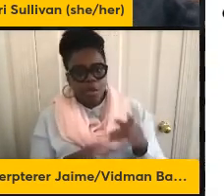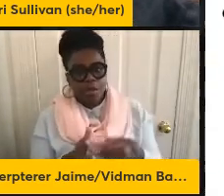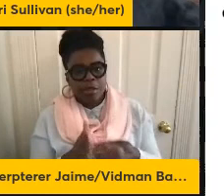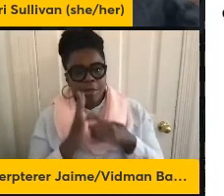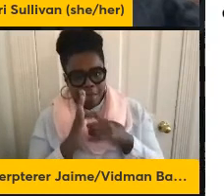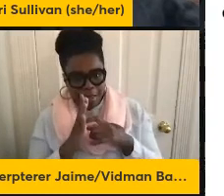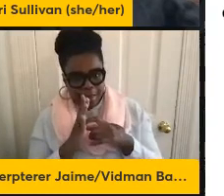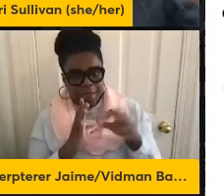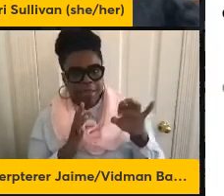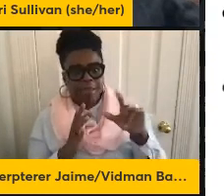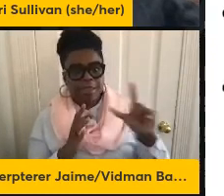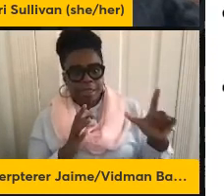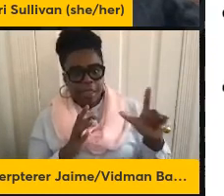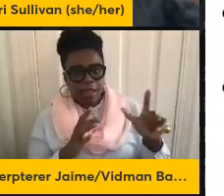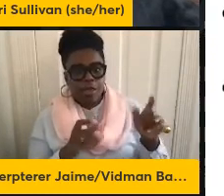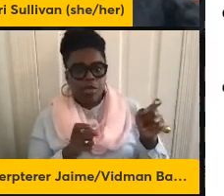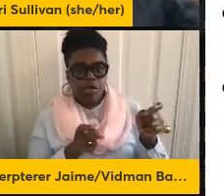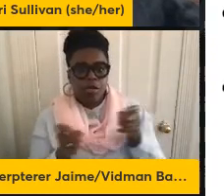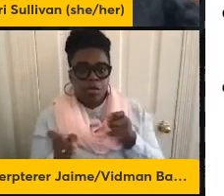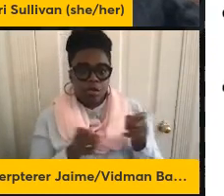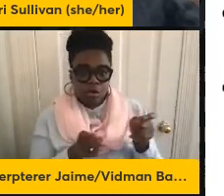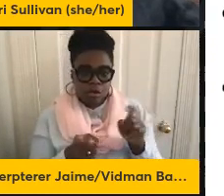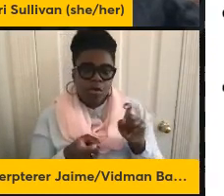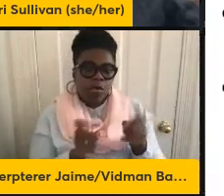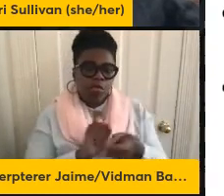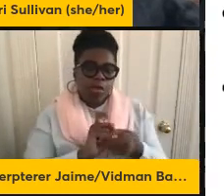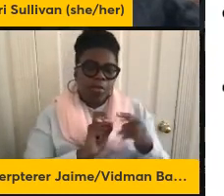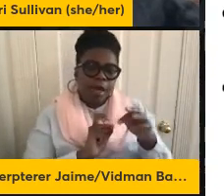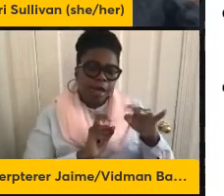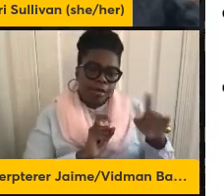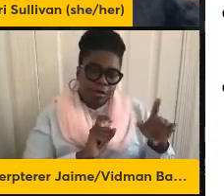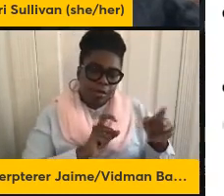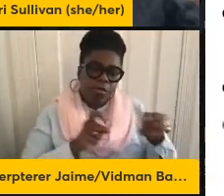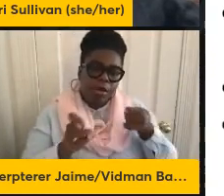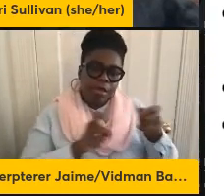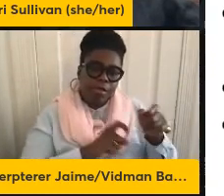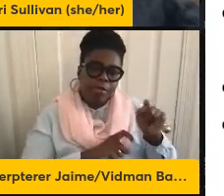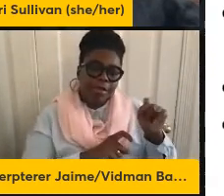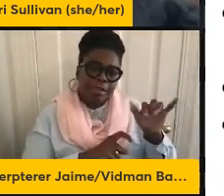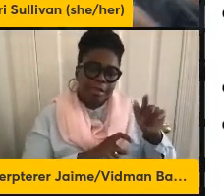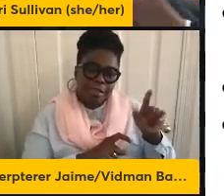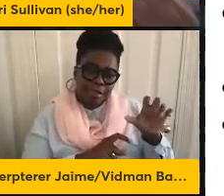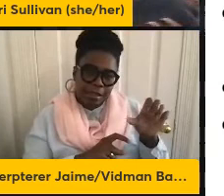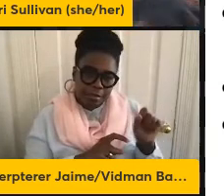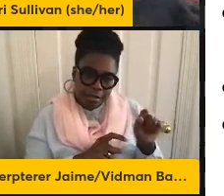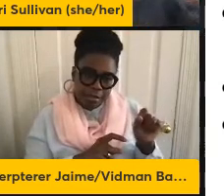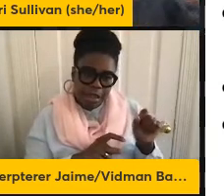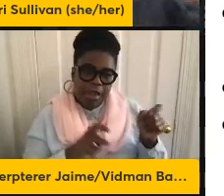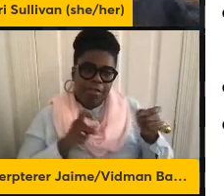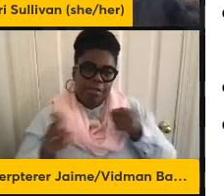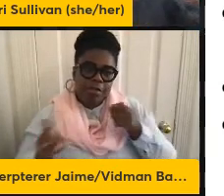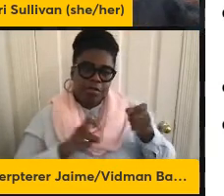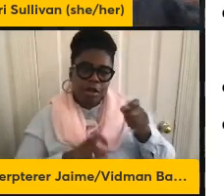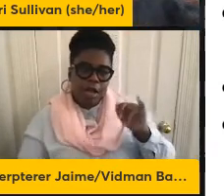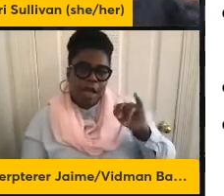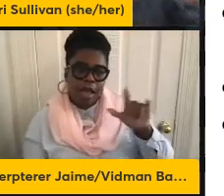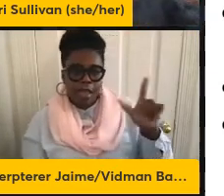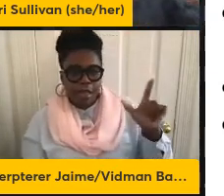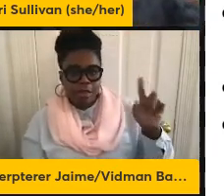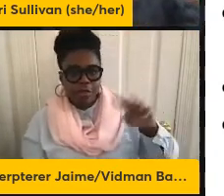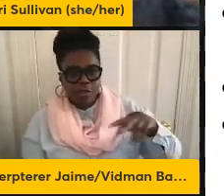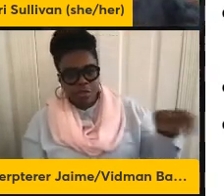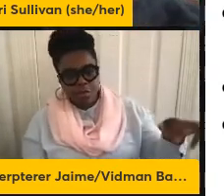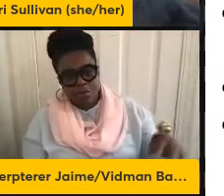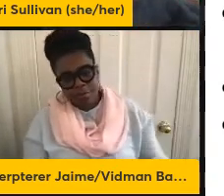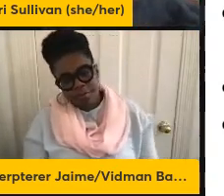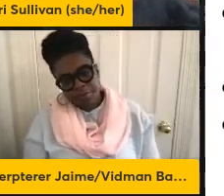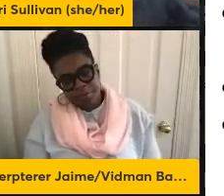intestinal epithelium, and it's regulated by Gamma Delta T cells, which control this through aisle 22. And this work was